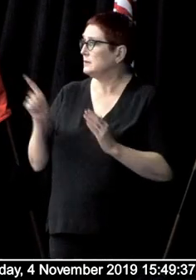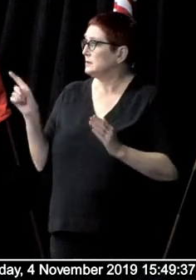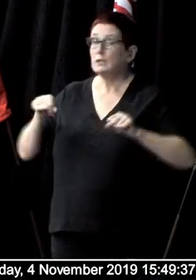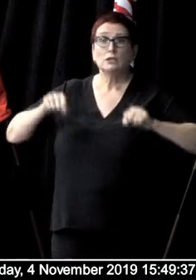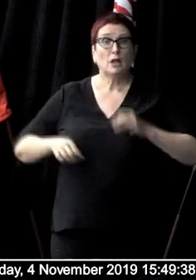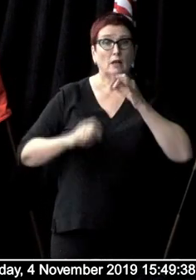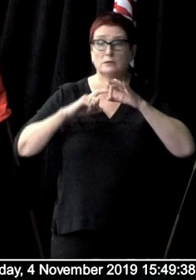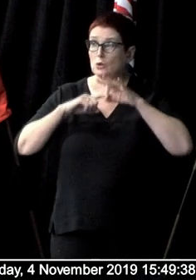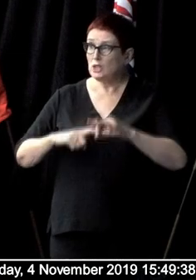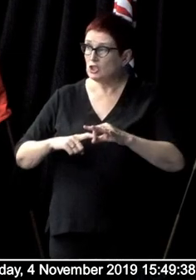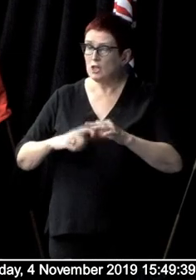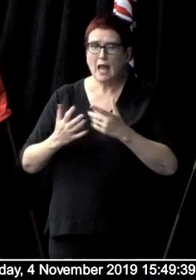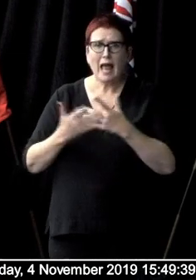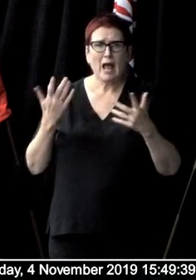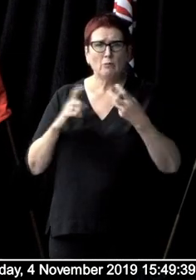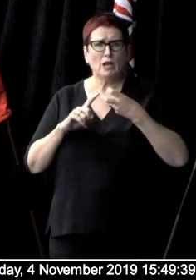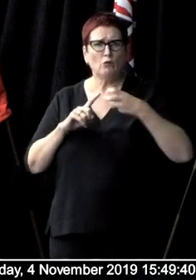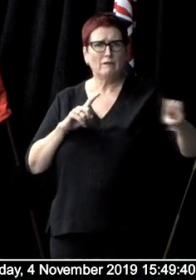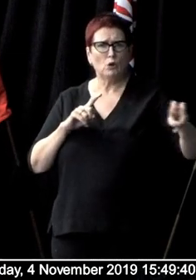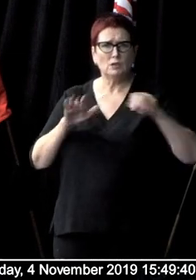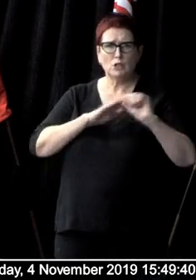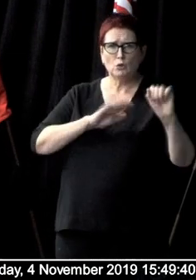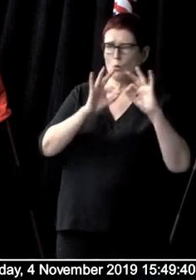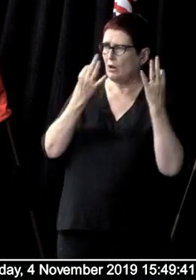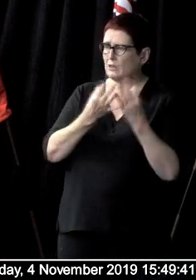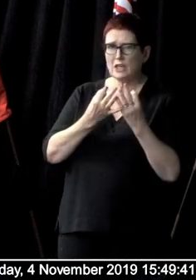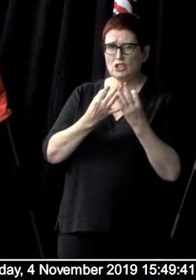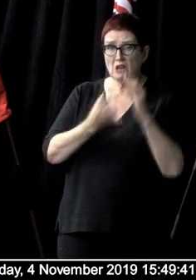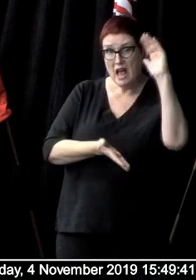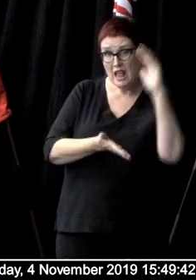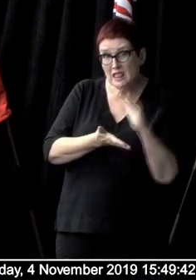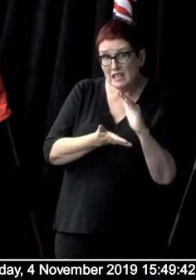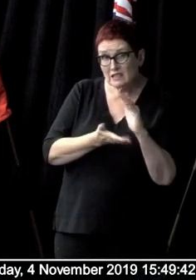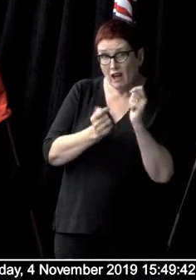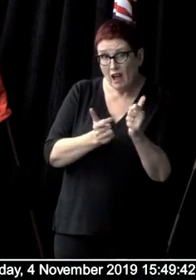organisation diminished since the inclusion policy was adopted?